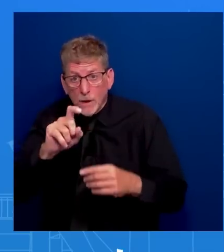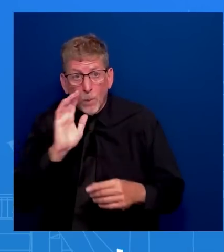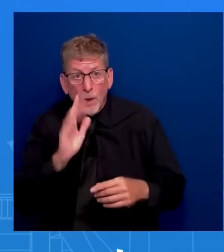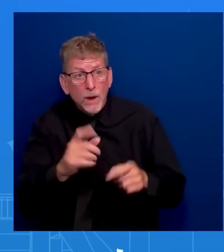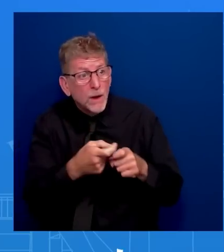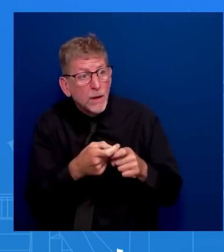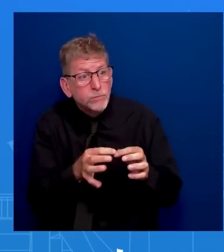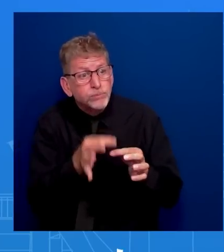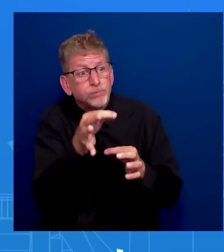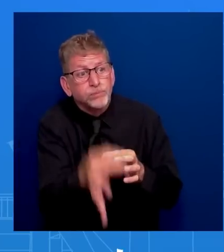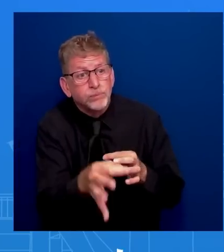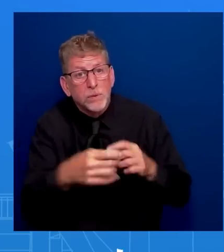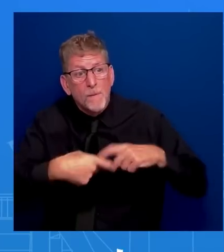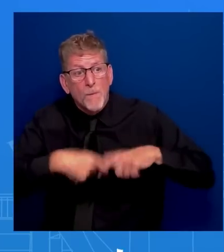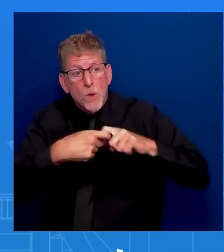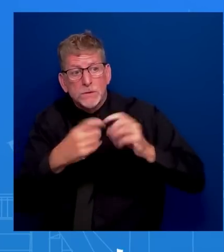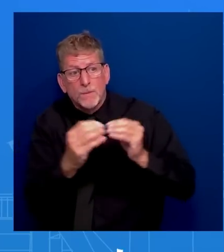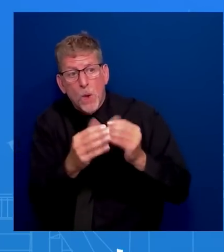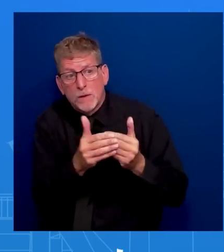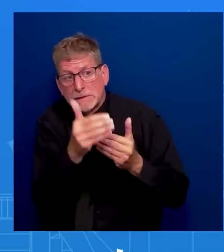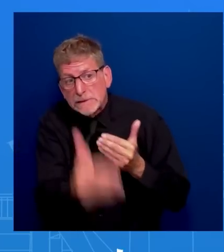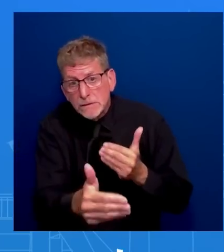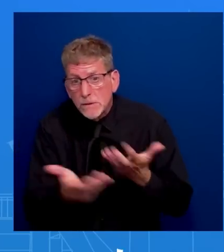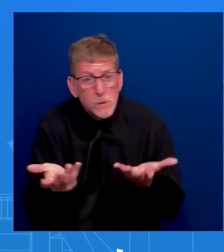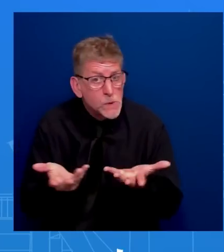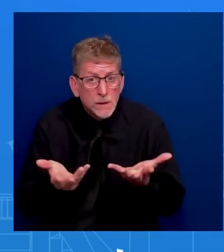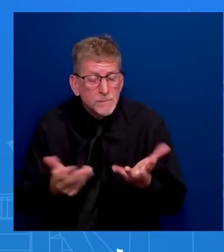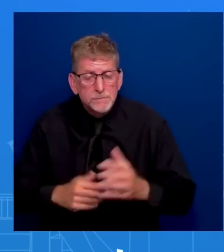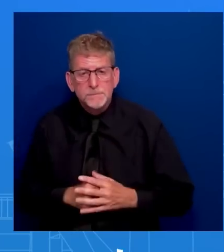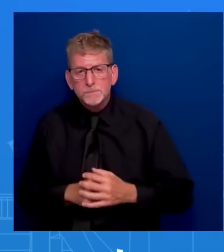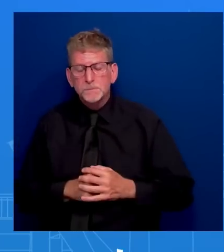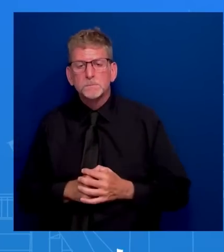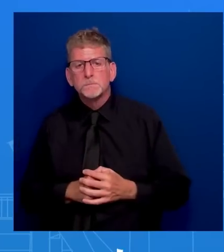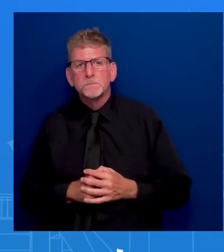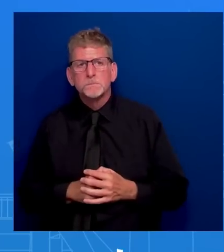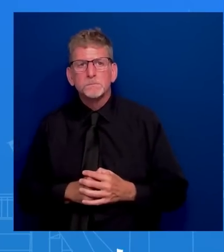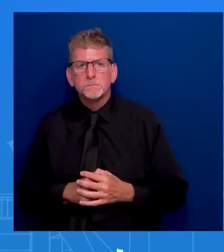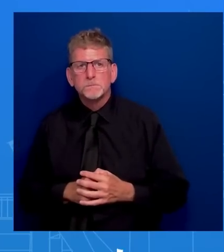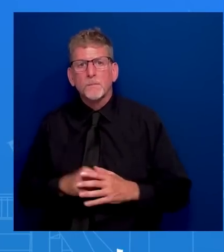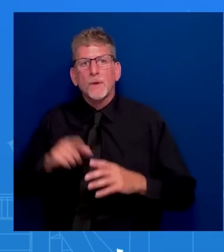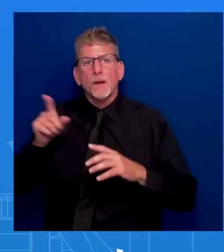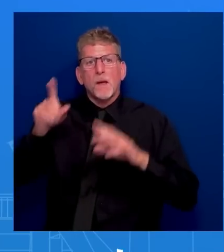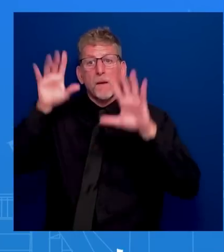when he was asked, I think about two weeks ago, about the student loan and his decision. He said by "the end of August."